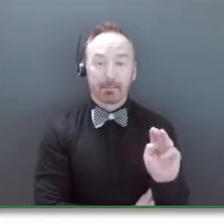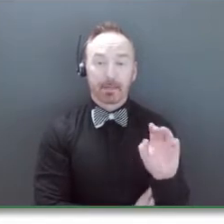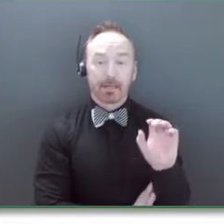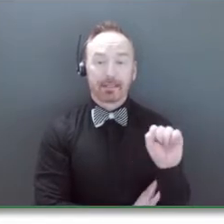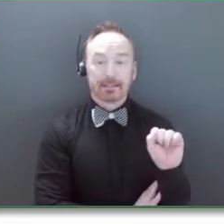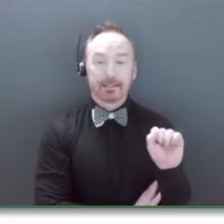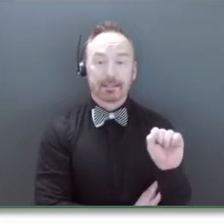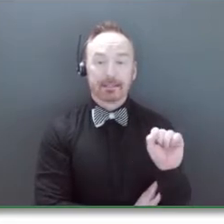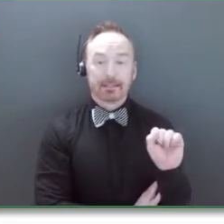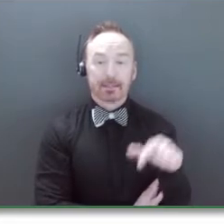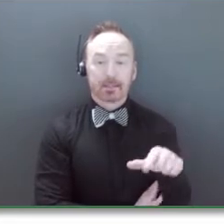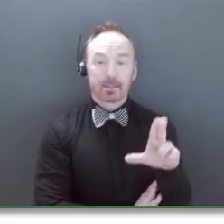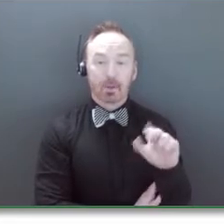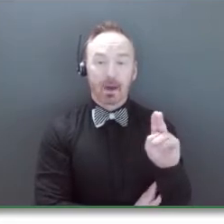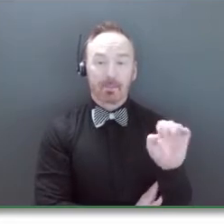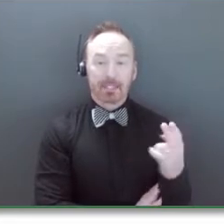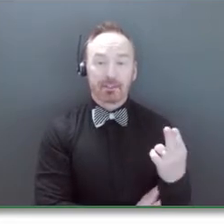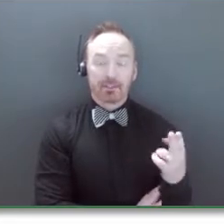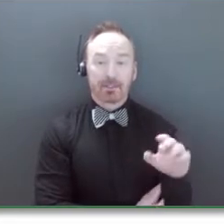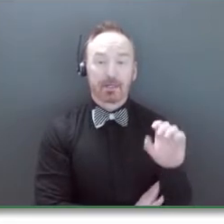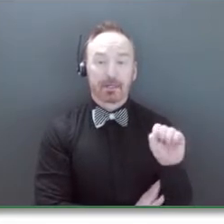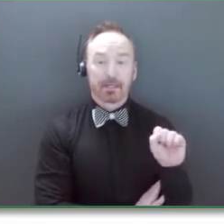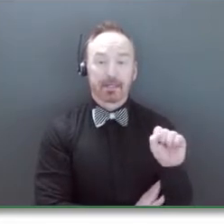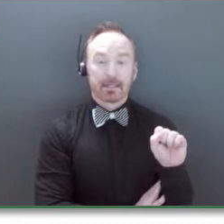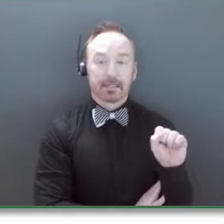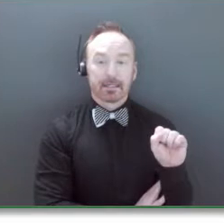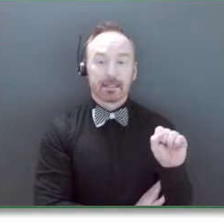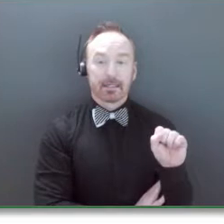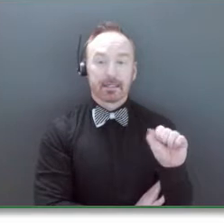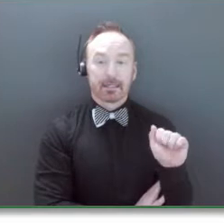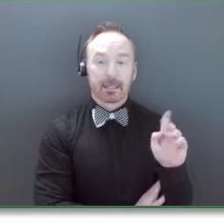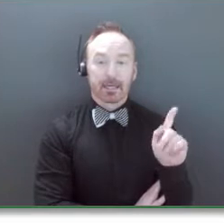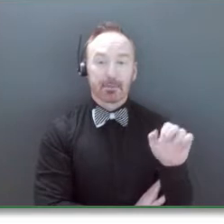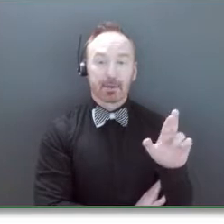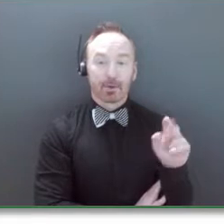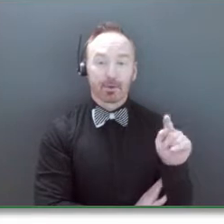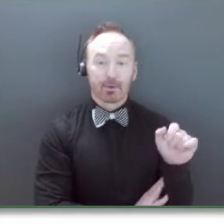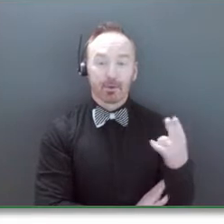and I'm a part of the BC Mobility Opportunity Society, BCMOS, as we call